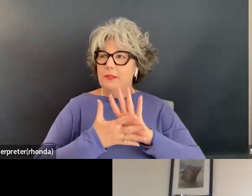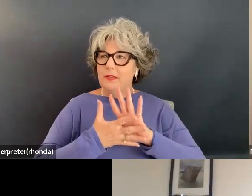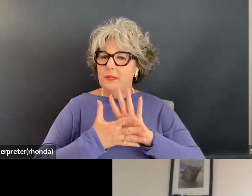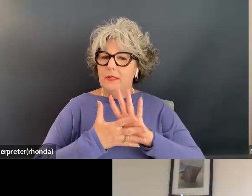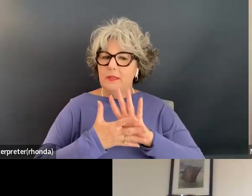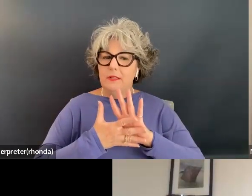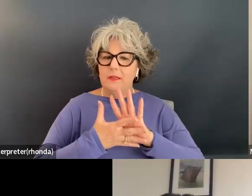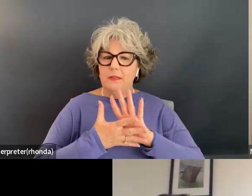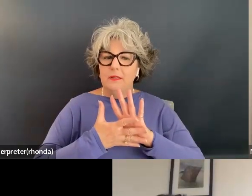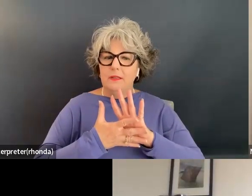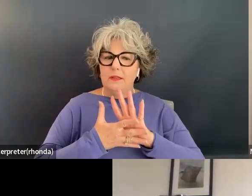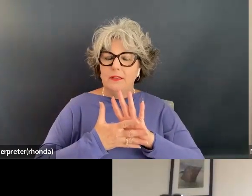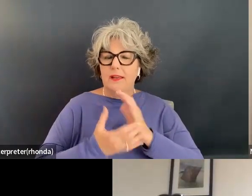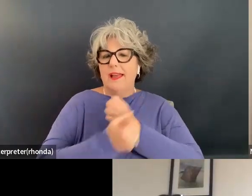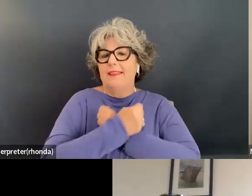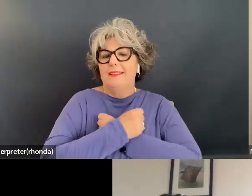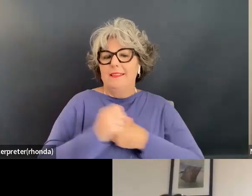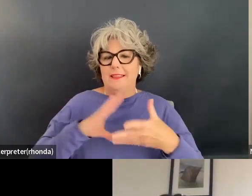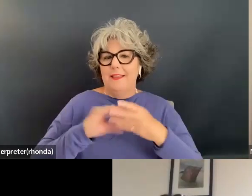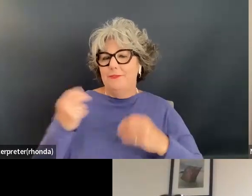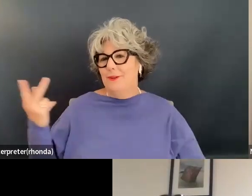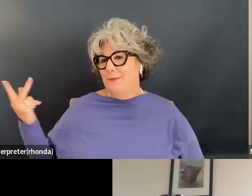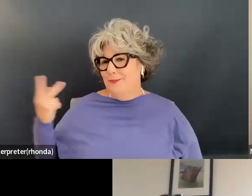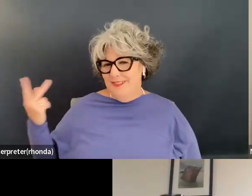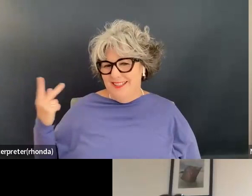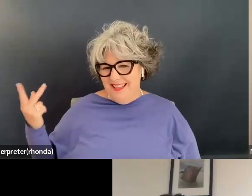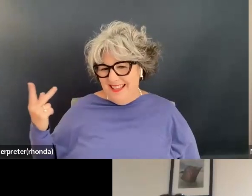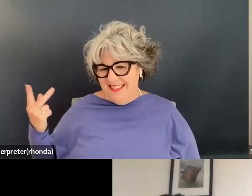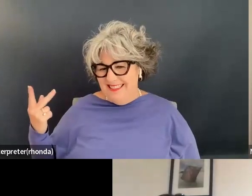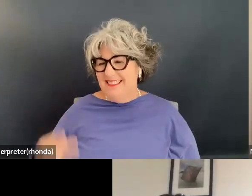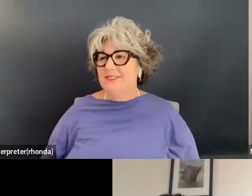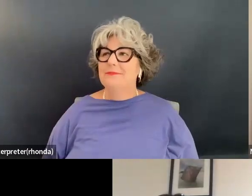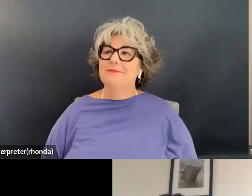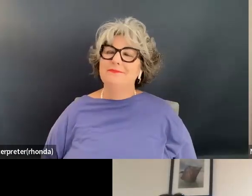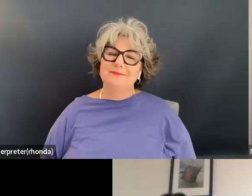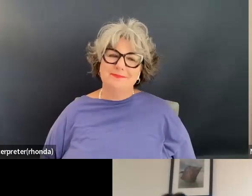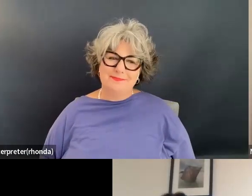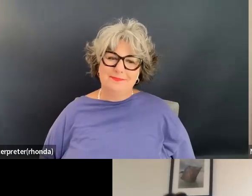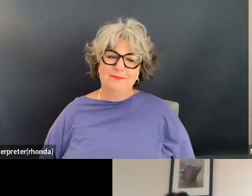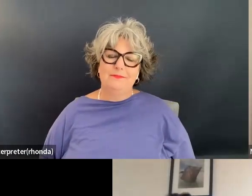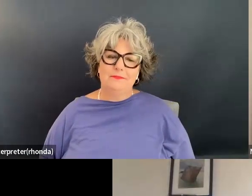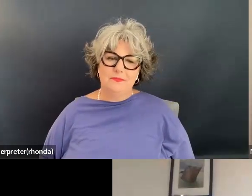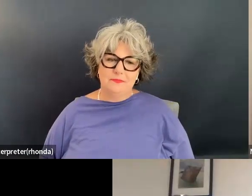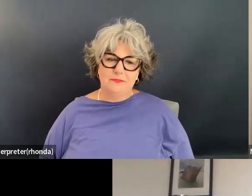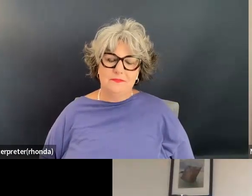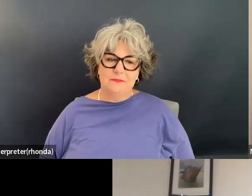between me and Elahe, I guess. And I think it wasn't the story of me.